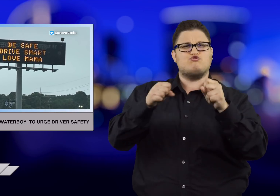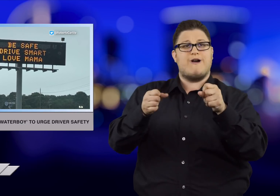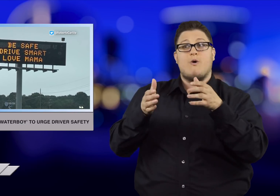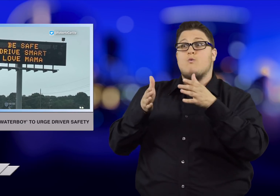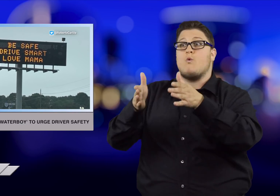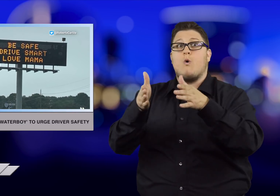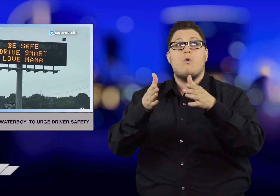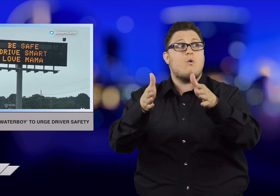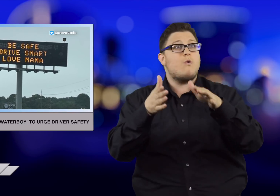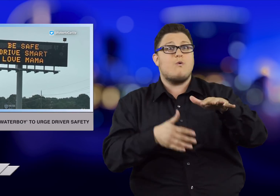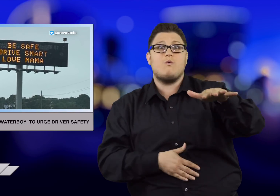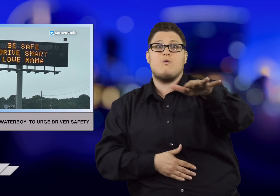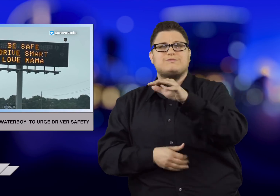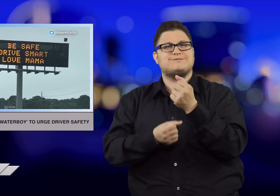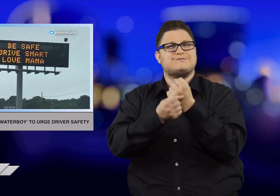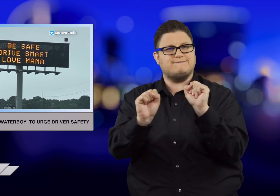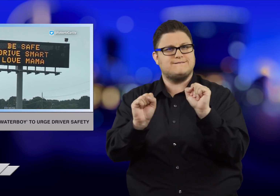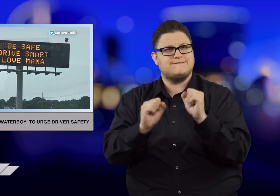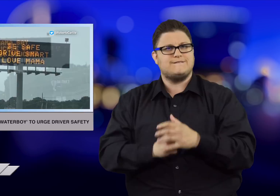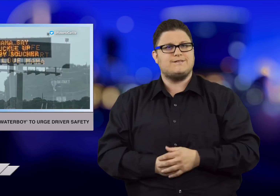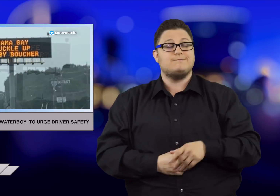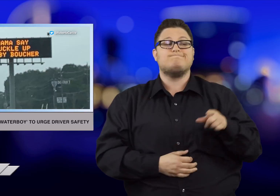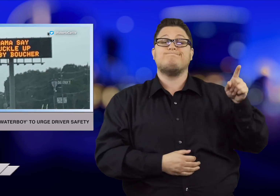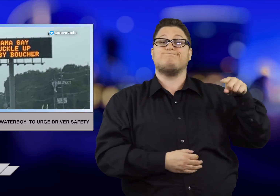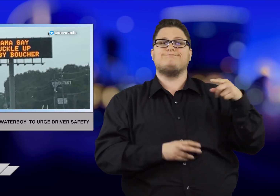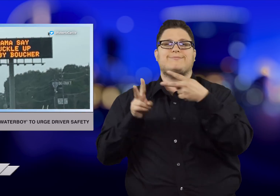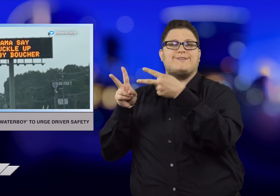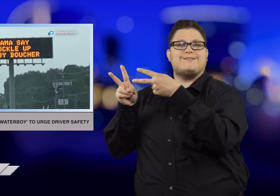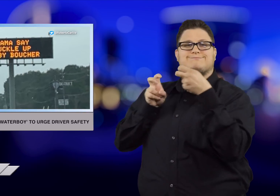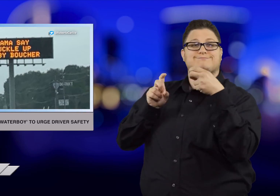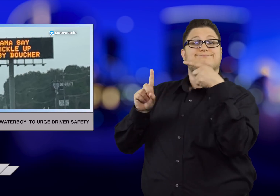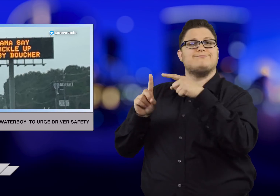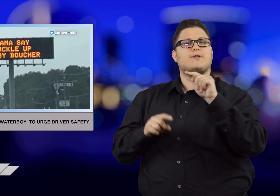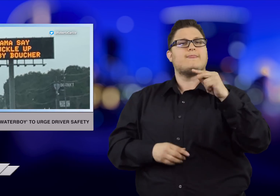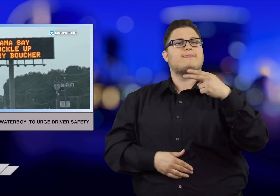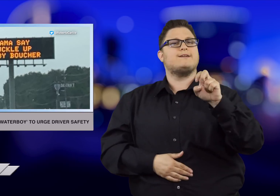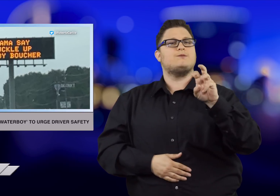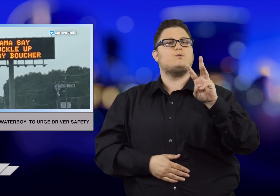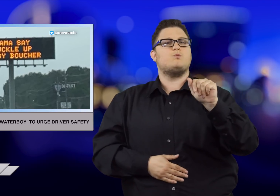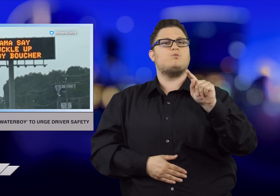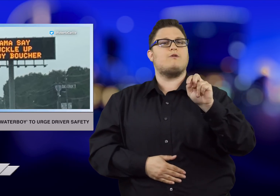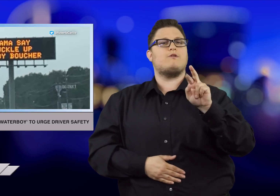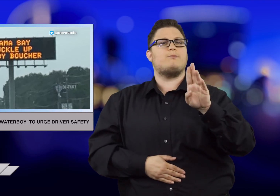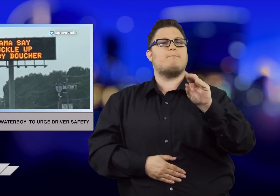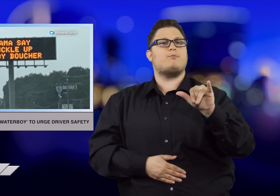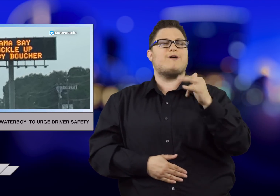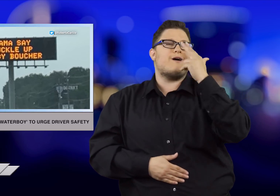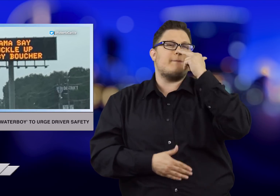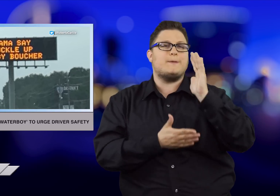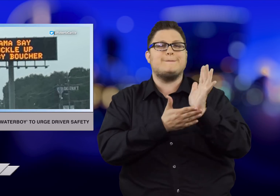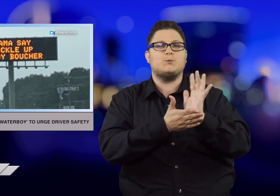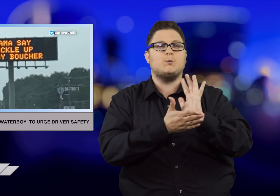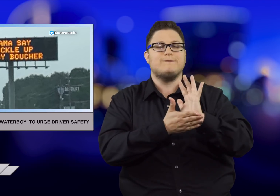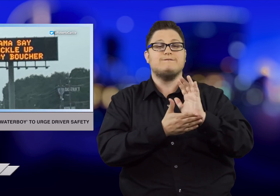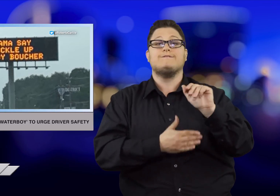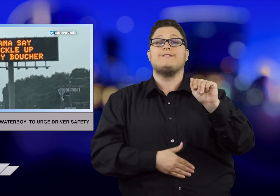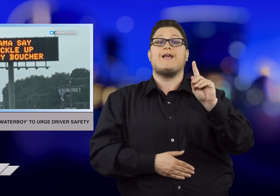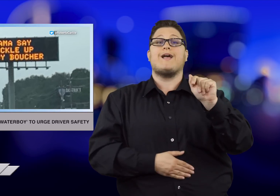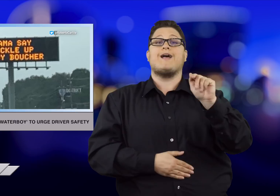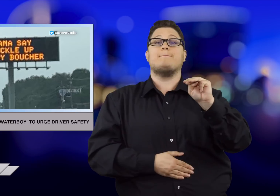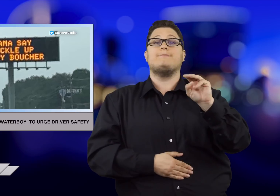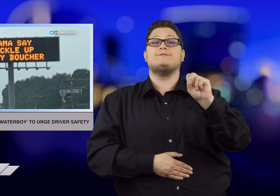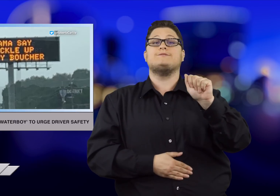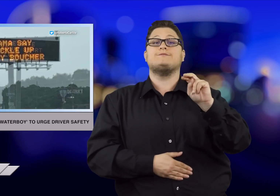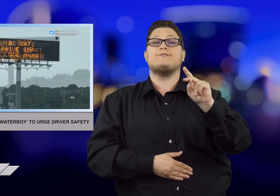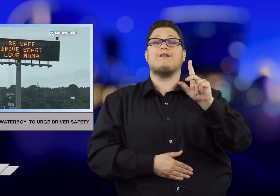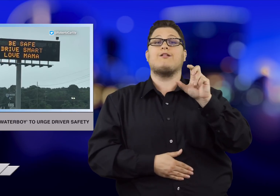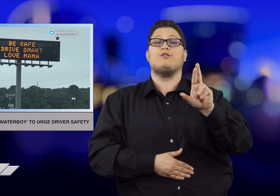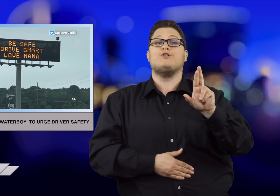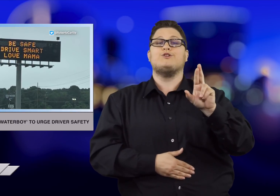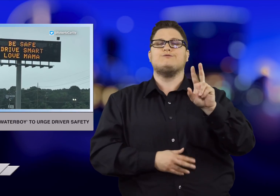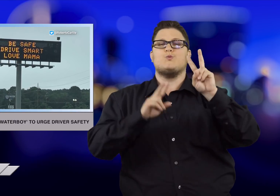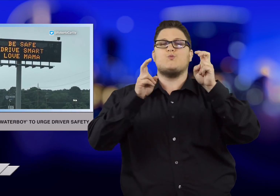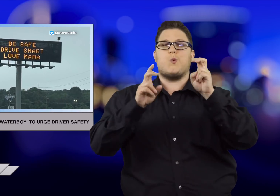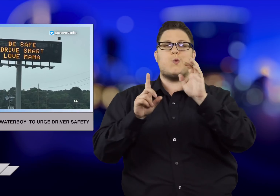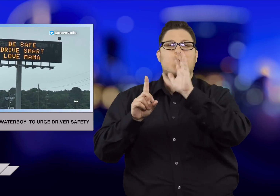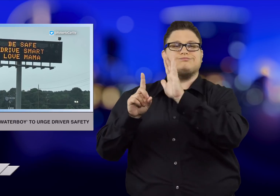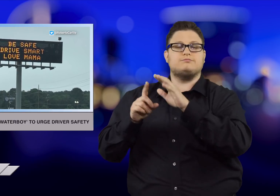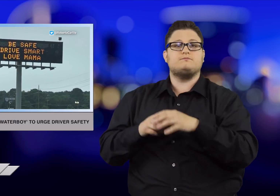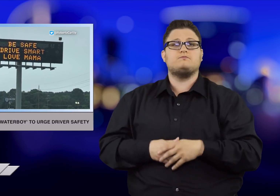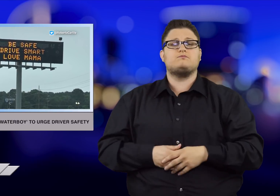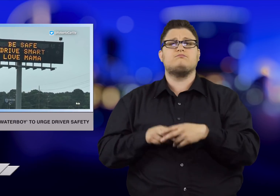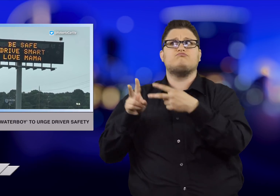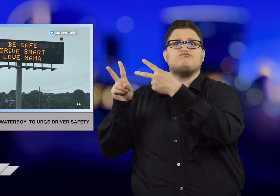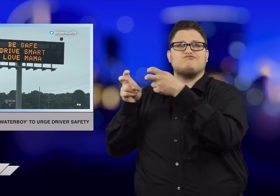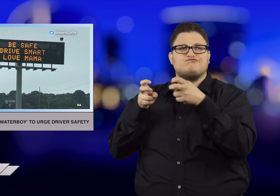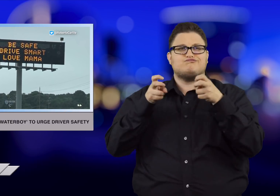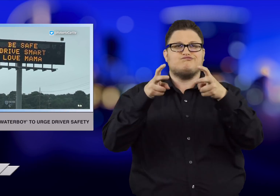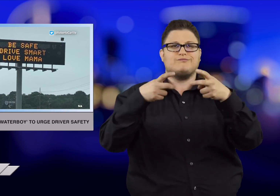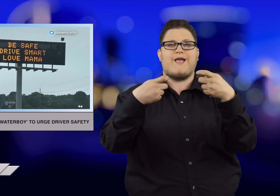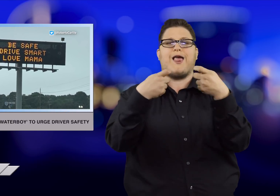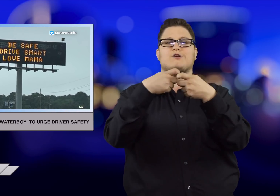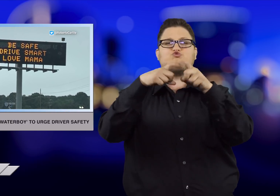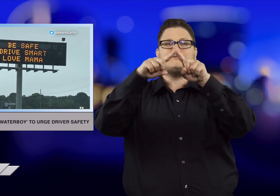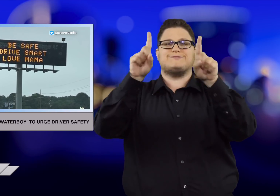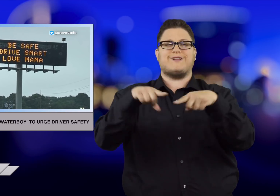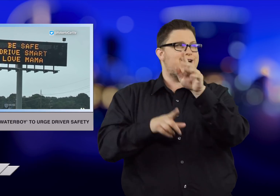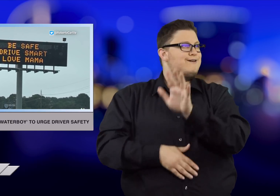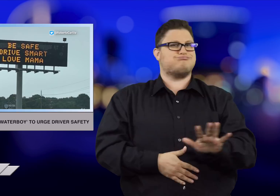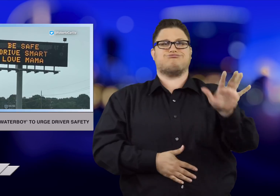of Transportation used quotes inspired by the Adam Sandler comedy "The Waterboy" on